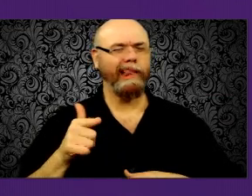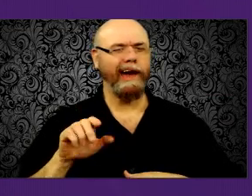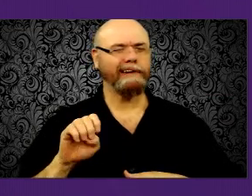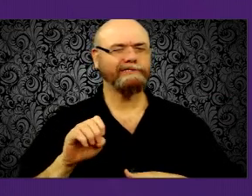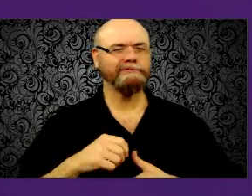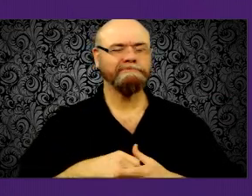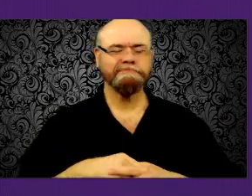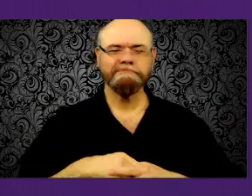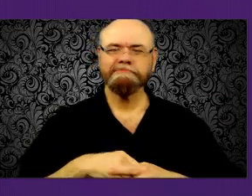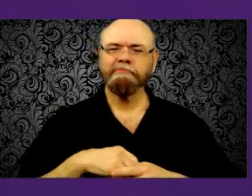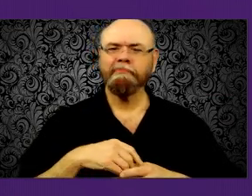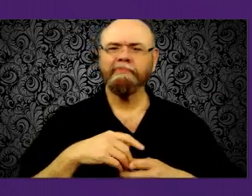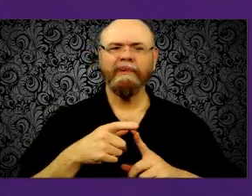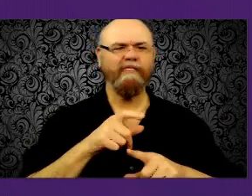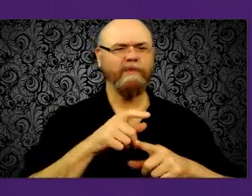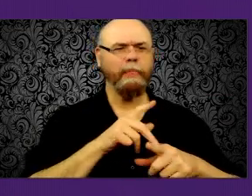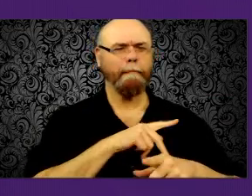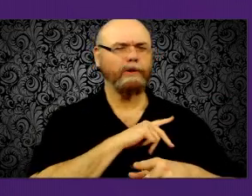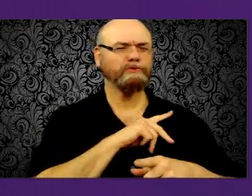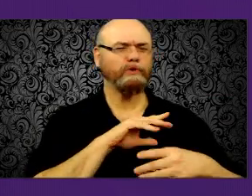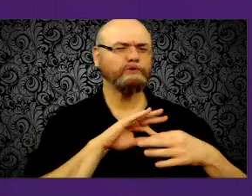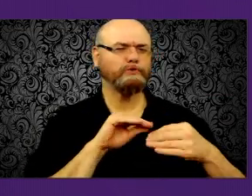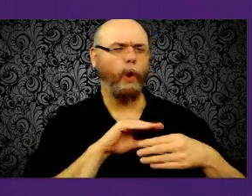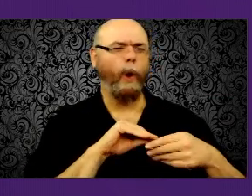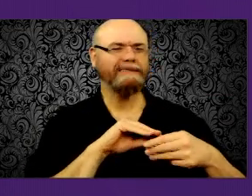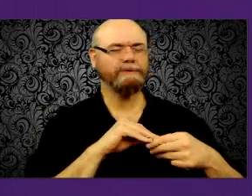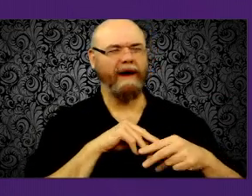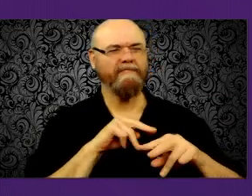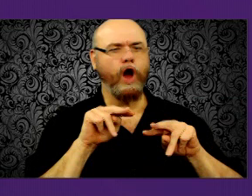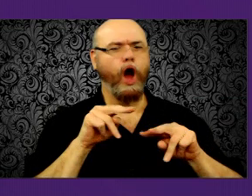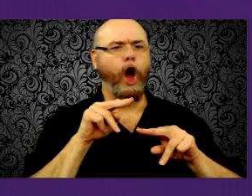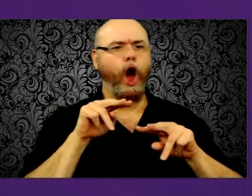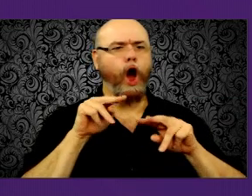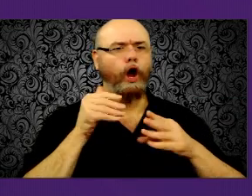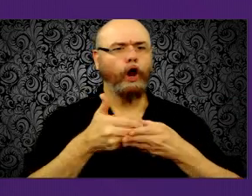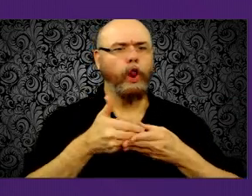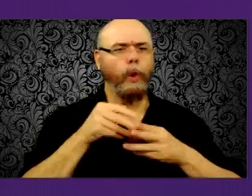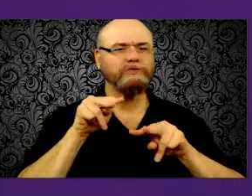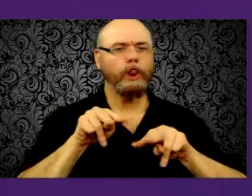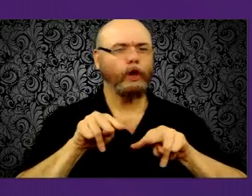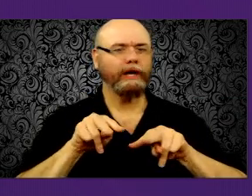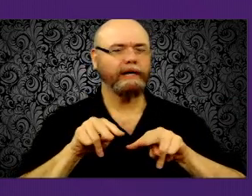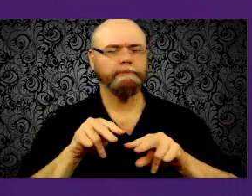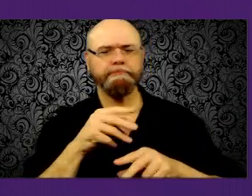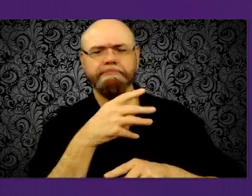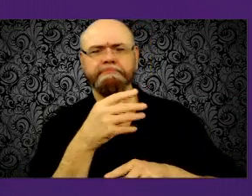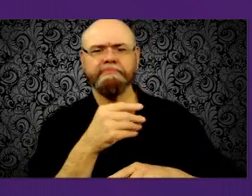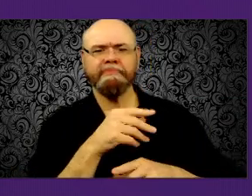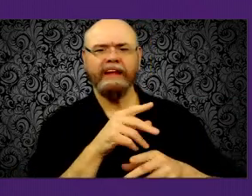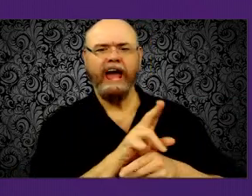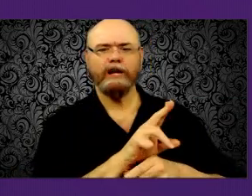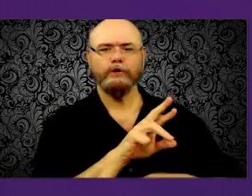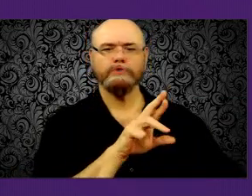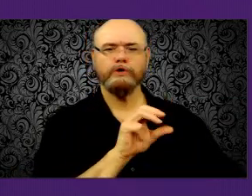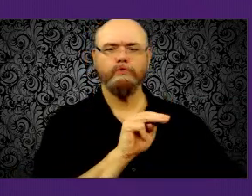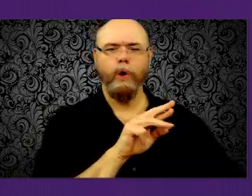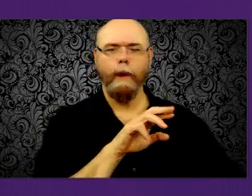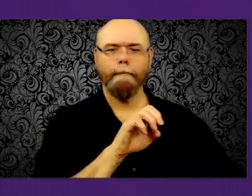migrating stories, we practice close looking using Romare Bearden's 'Tomorrow I'll Be Far Away' as a